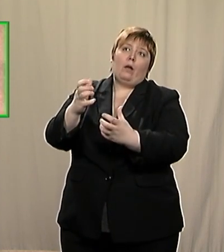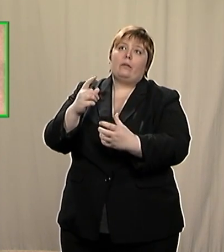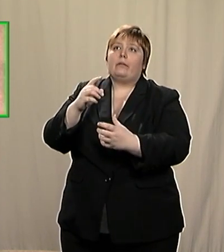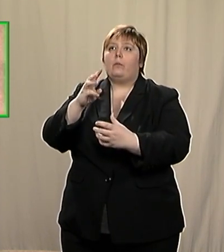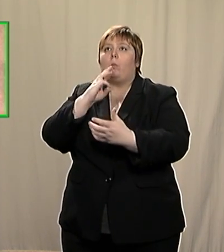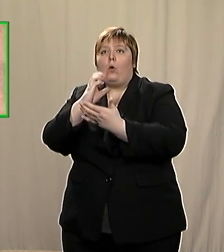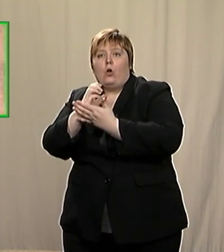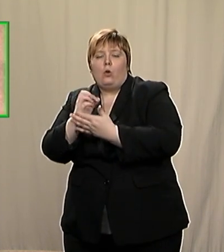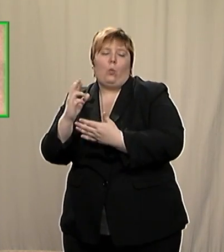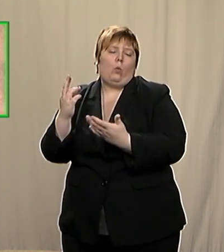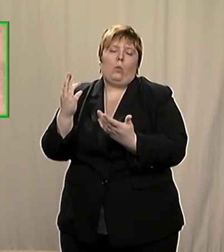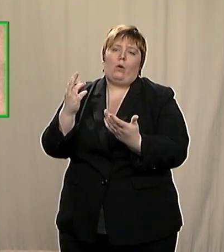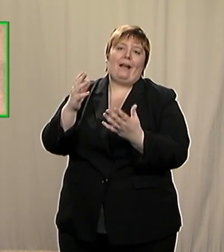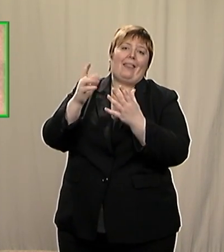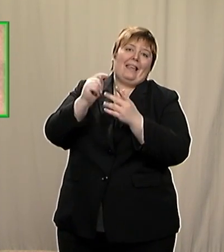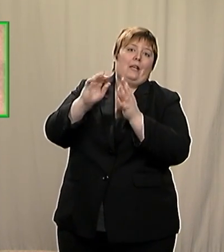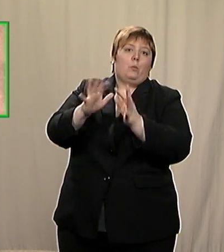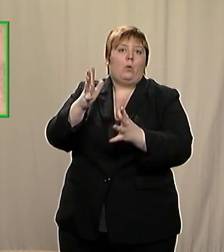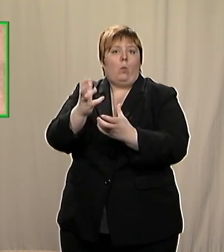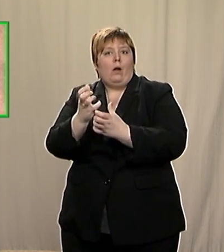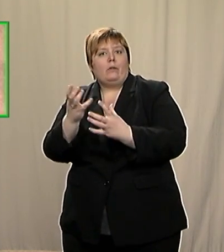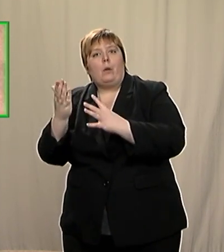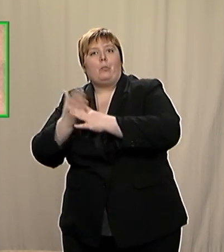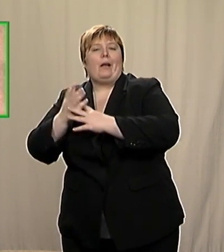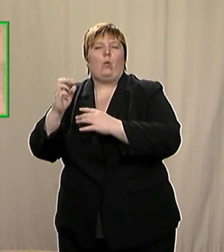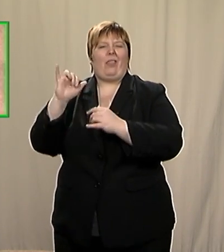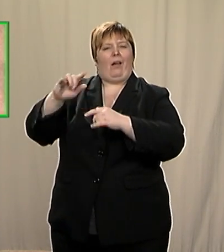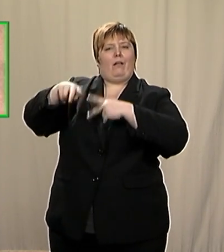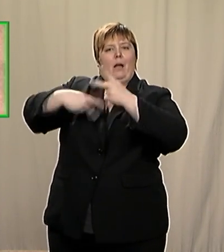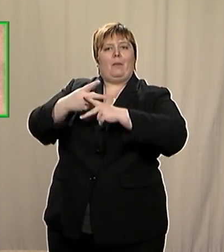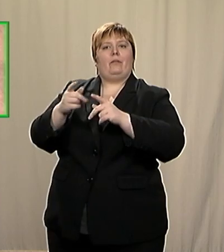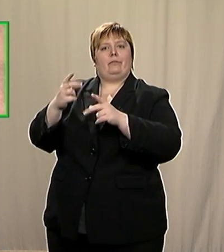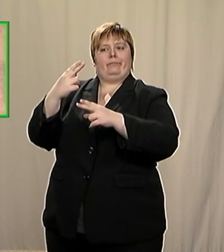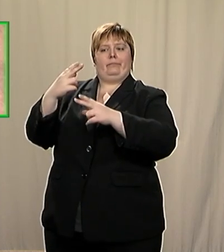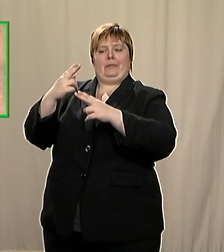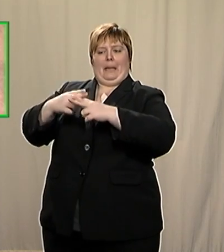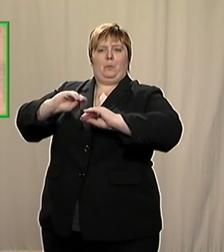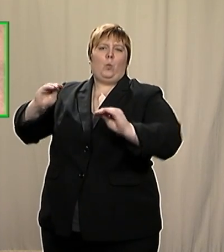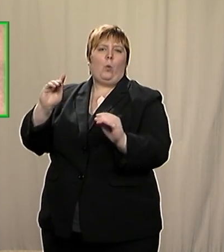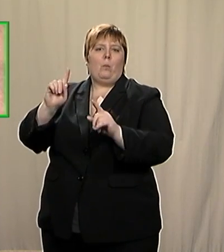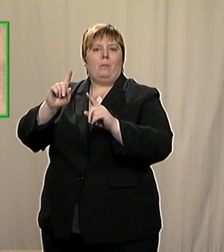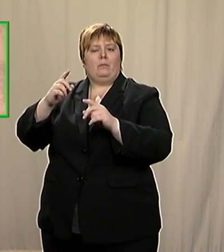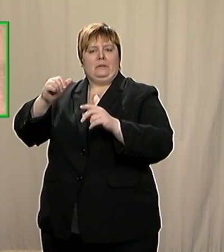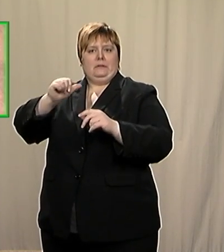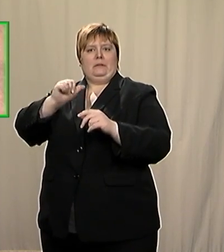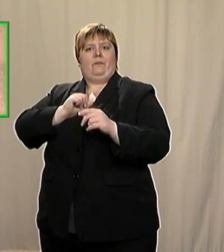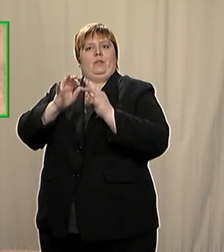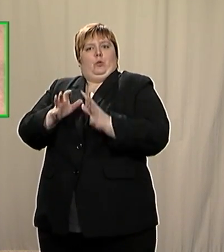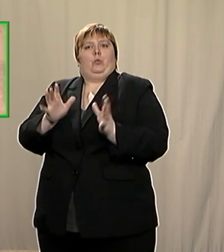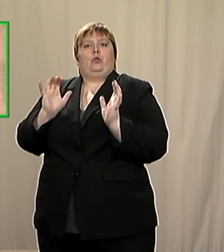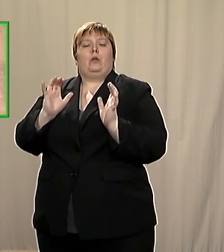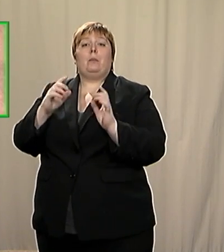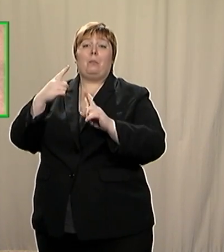the interpreter would like a break. Also, low presentation of self would be not responding to direct questions.